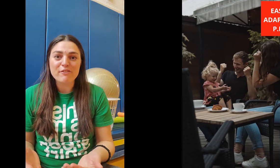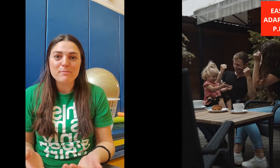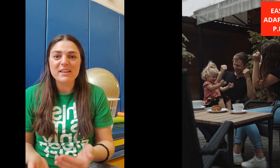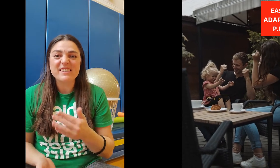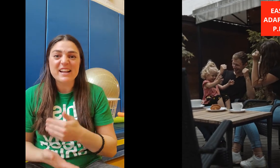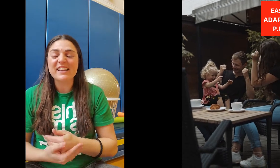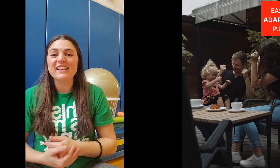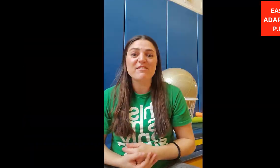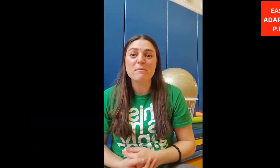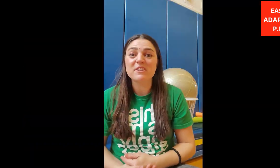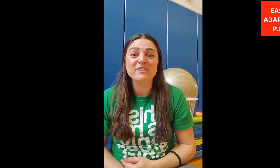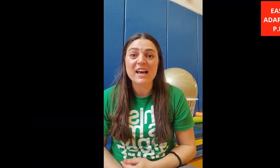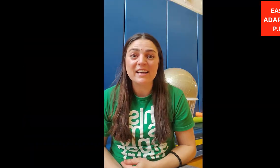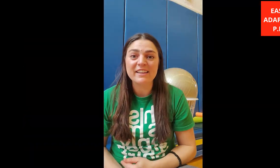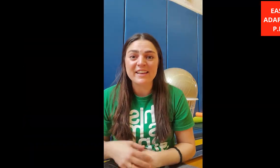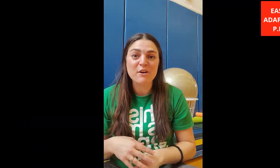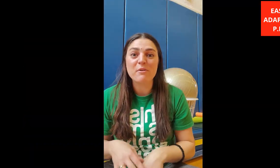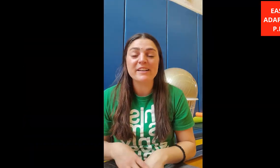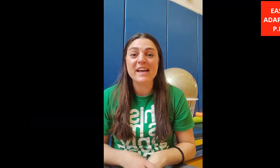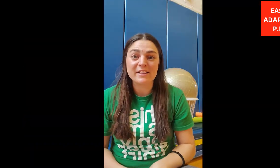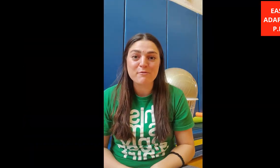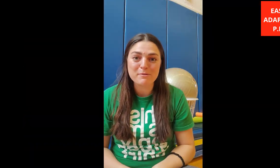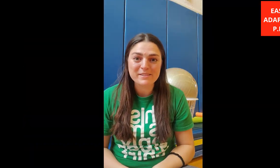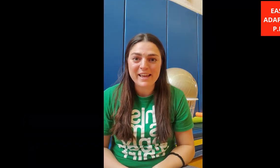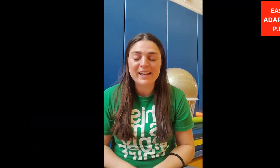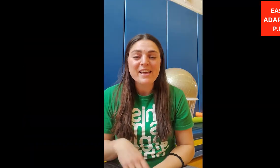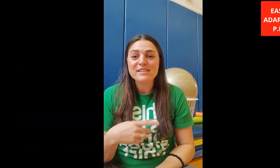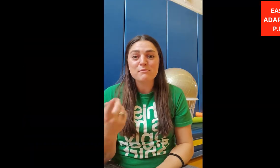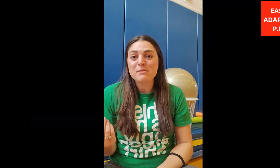because then I can give them a little sign and they know exactly what I'm saying. Sometimes I